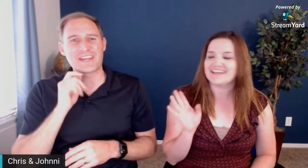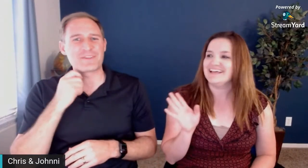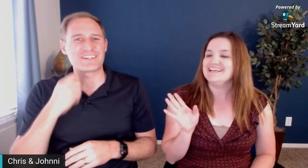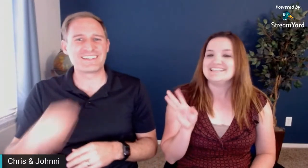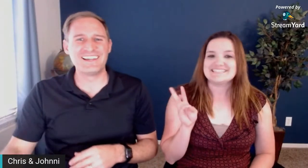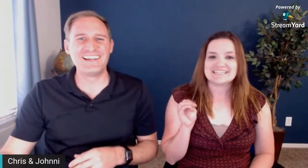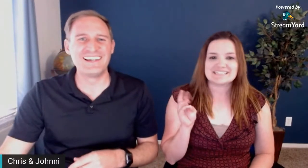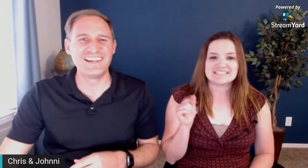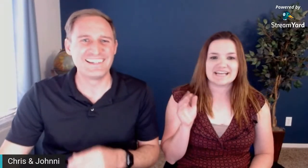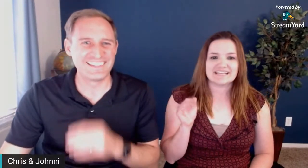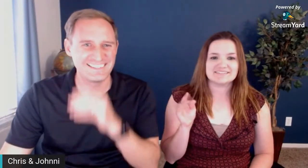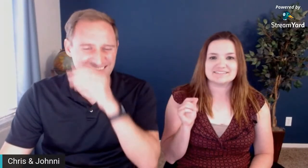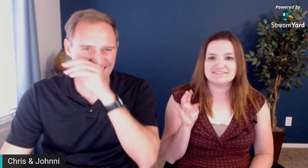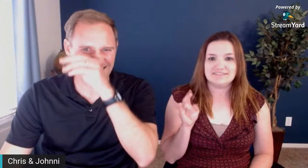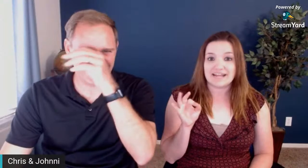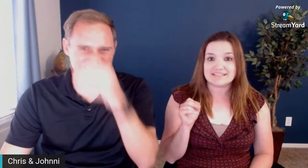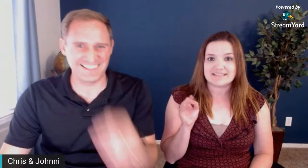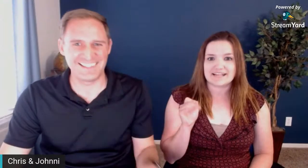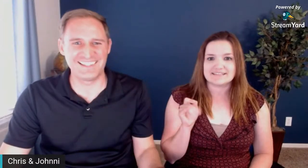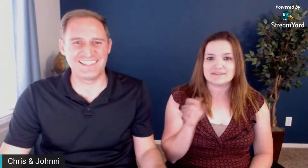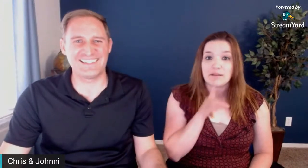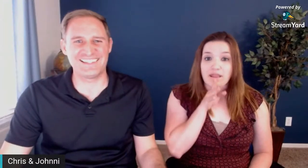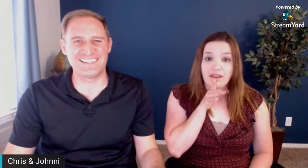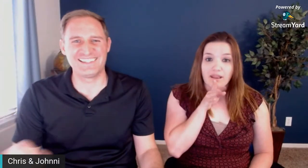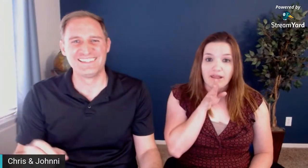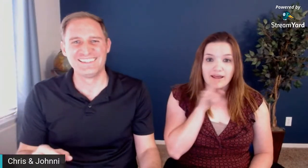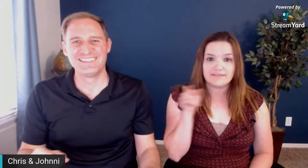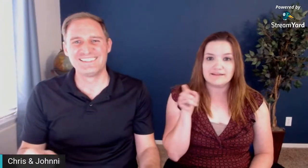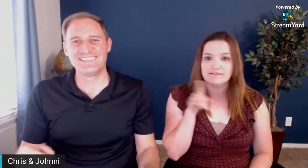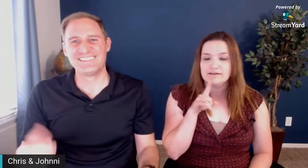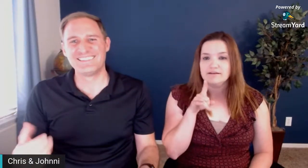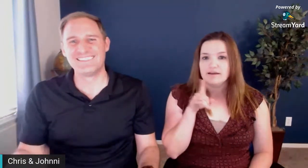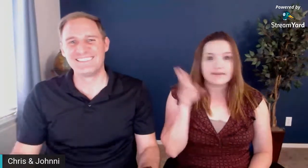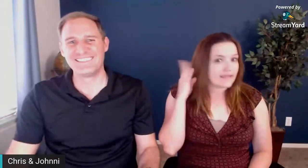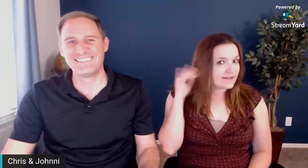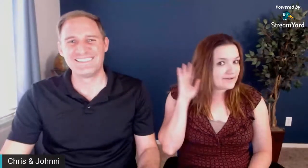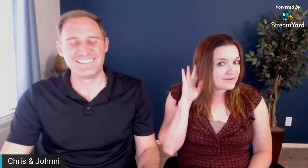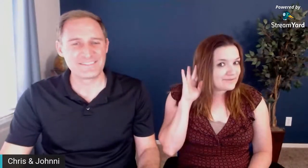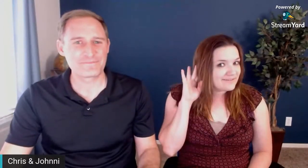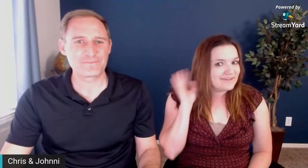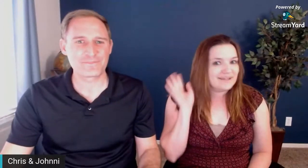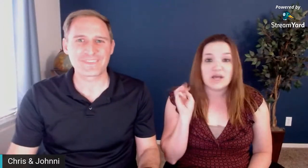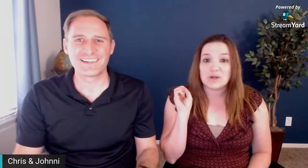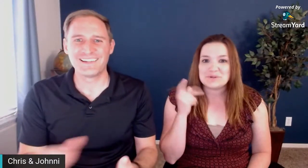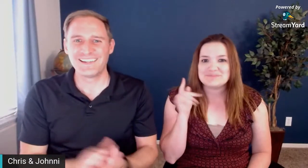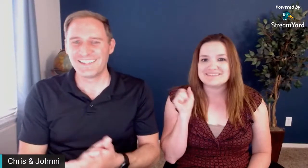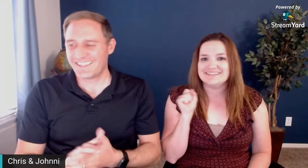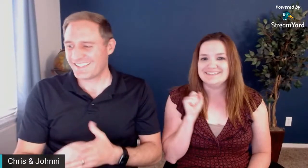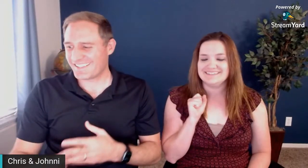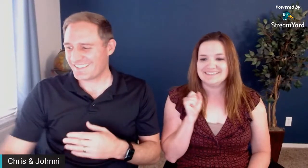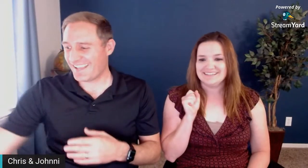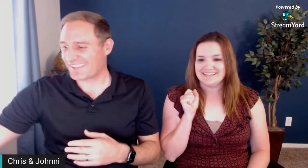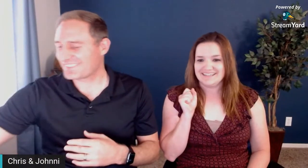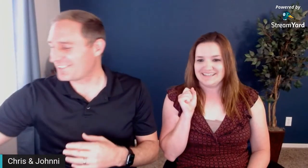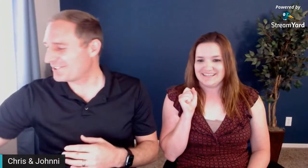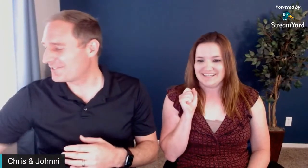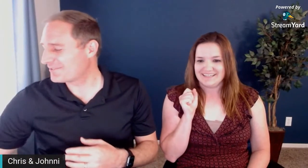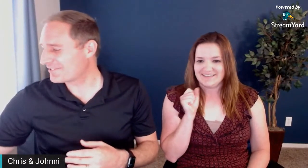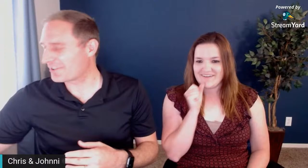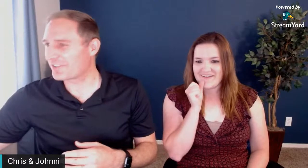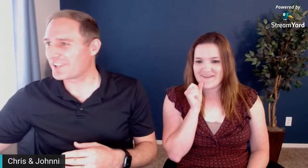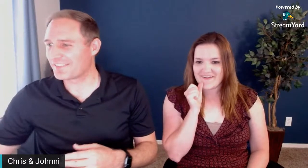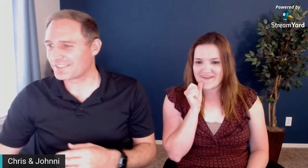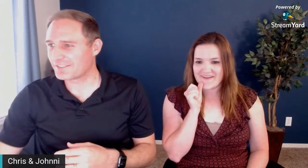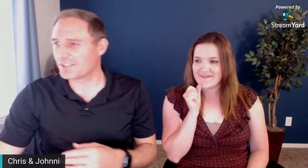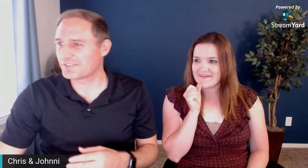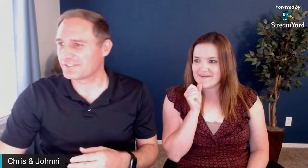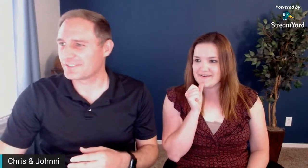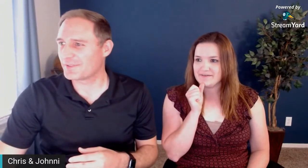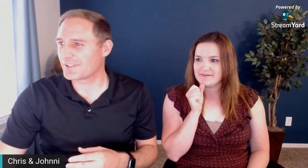not muted 60 seconds 90 seconds and then can't hear you yeah so story of our lives here we go.